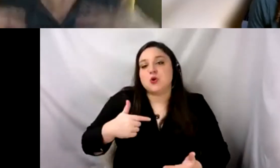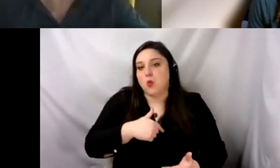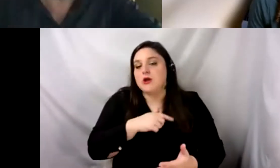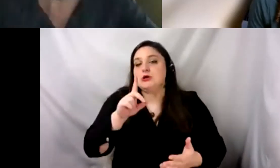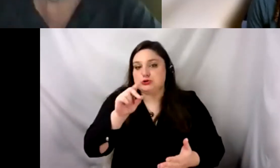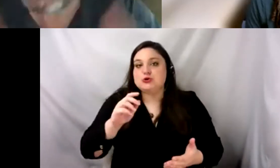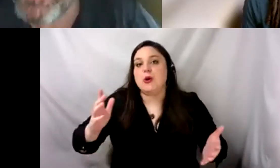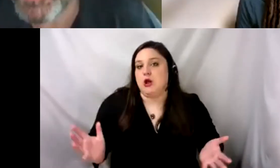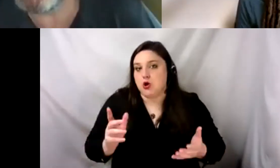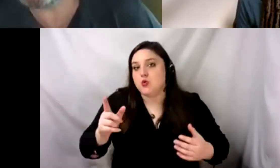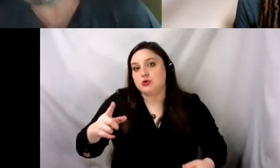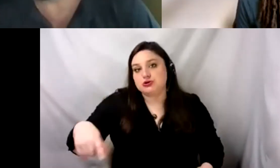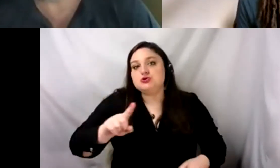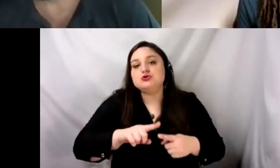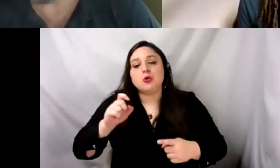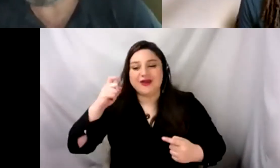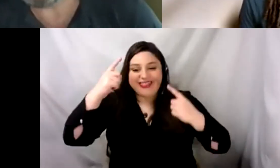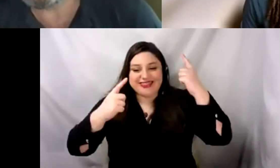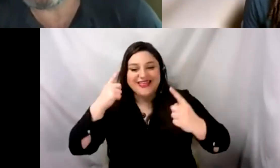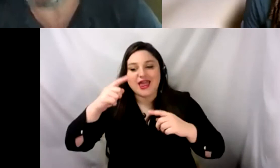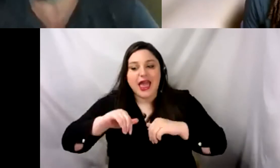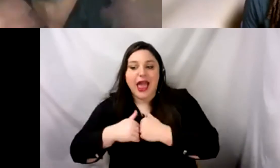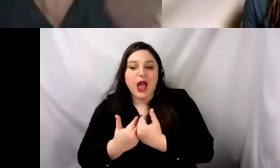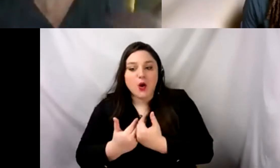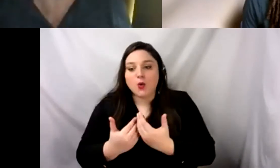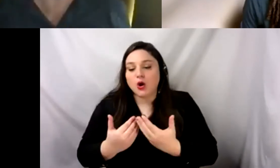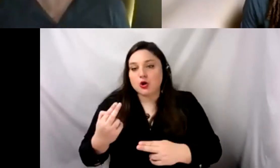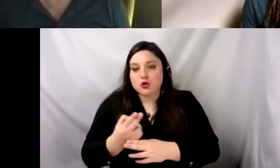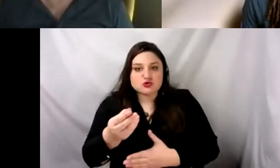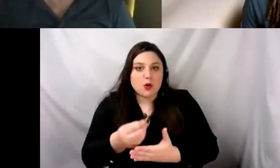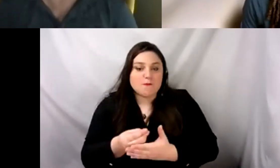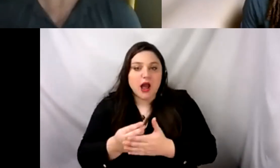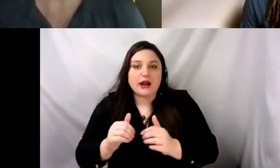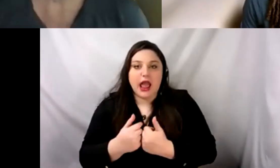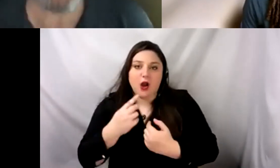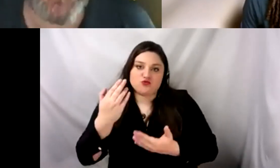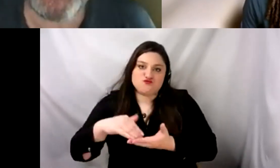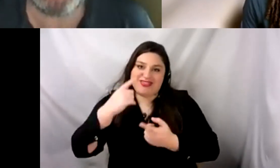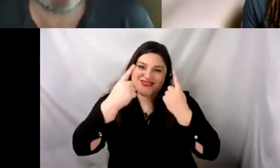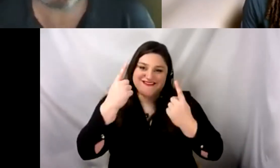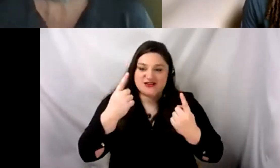Aversion of that is going to happen this year. And if that does not happen and